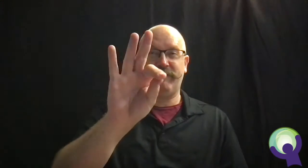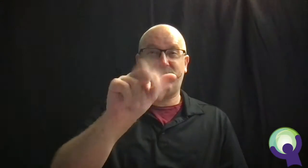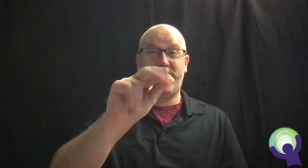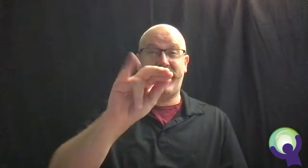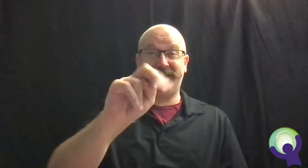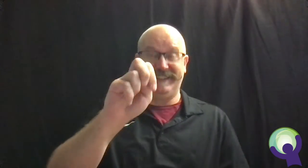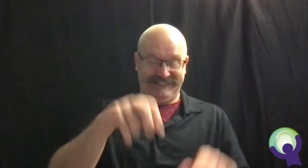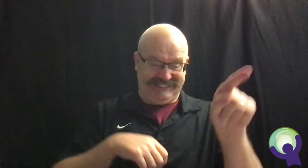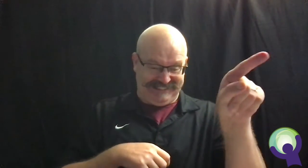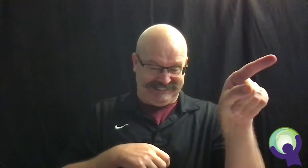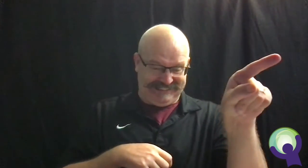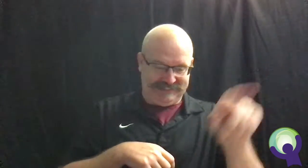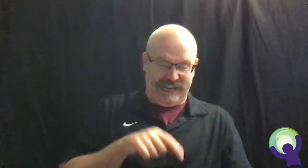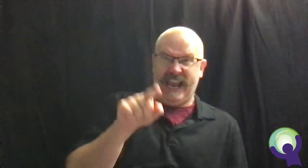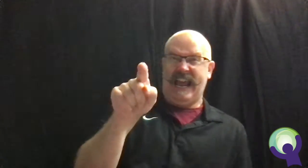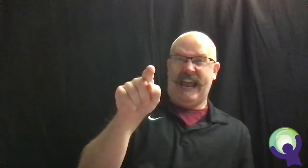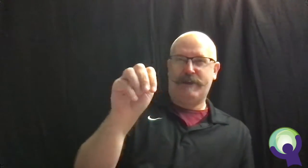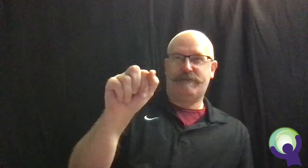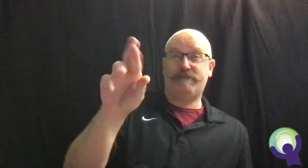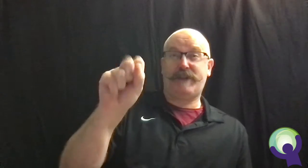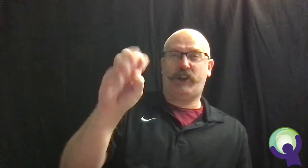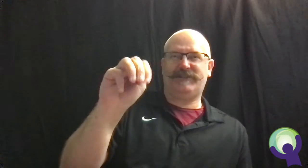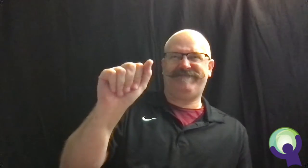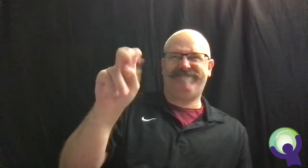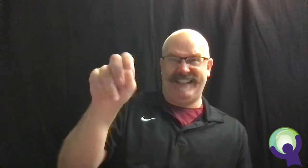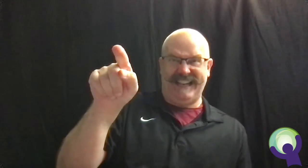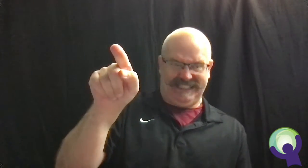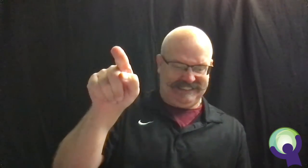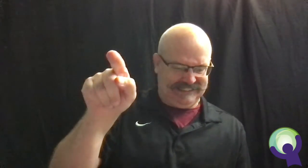There's Idaho Joe and Annie Frannie